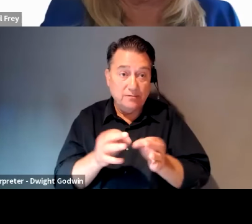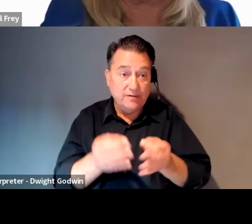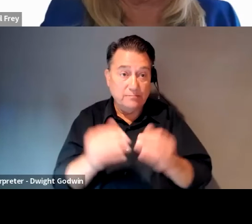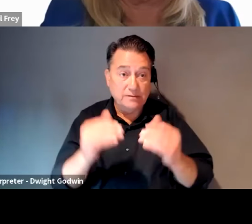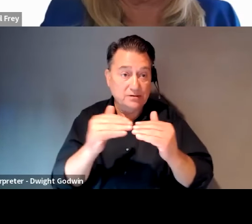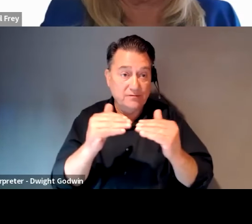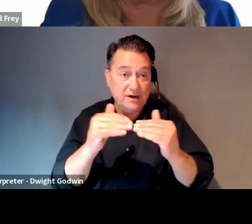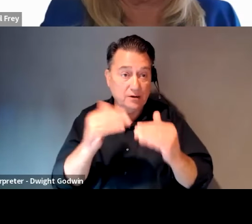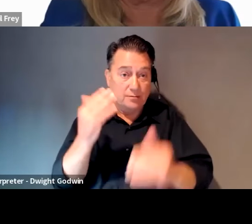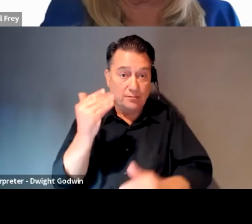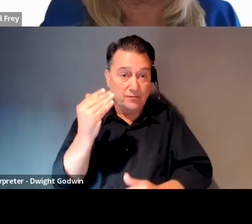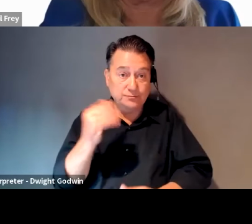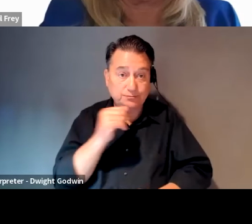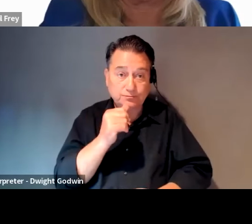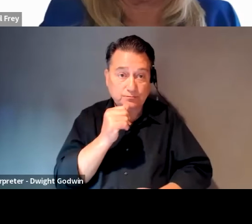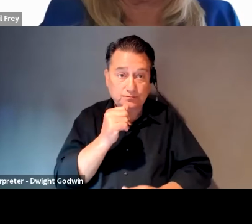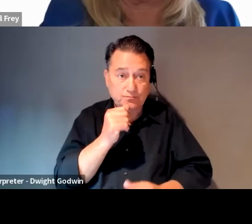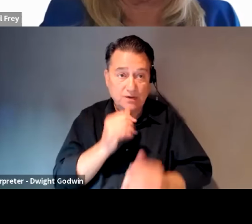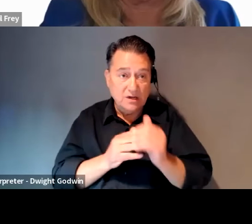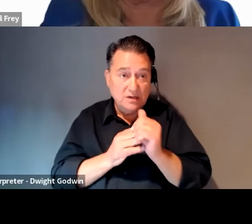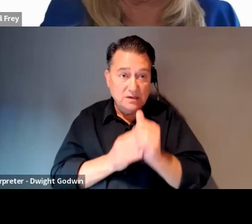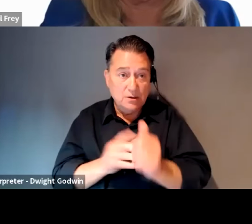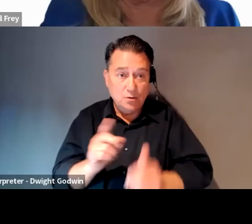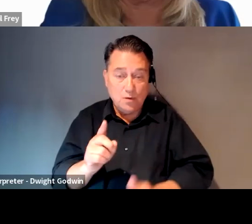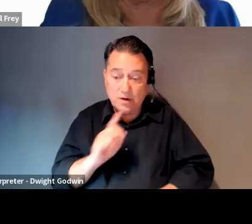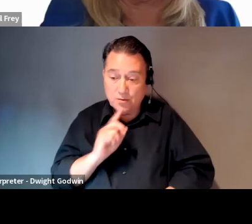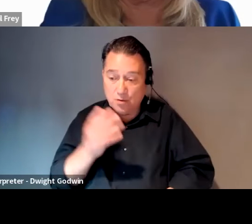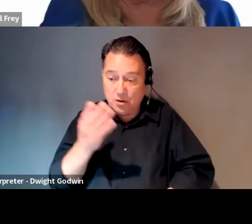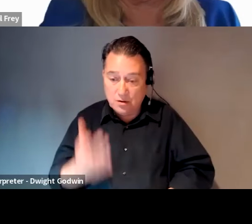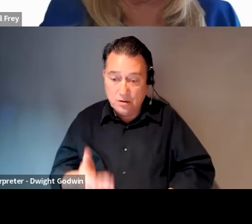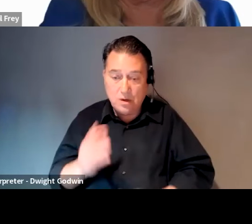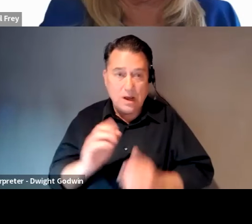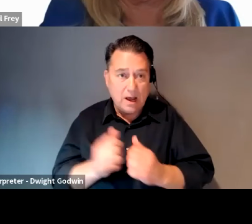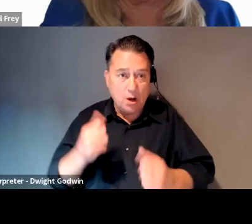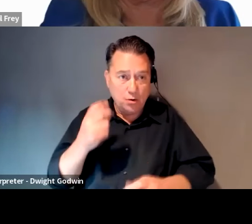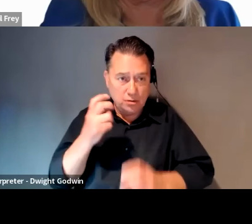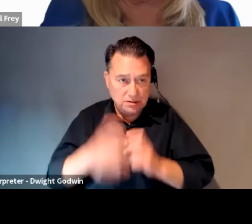We were not taking them where they were at. We were not recognizing how incredibly difficult their problems were.